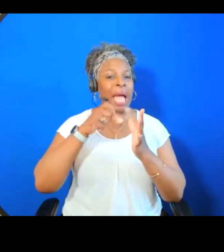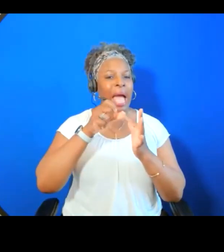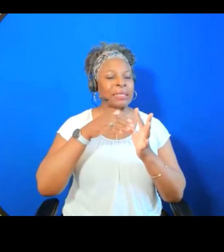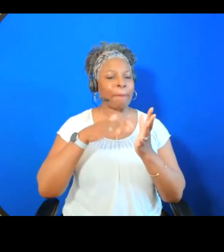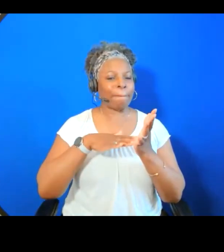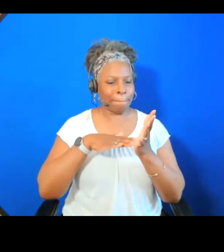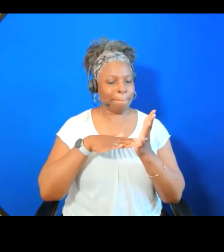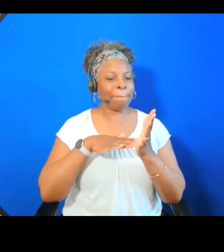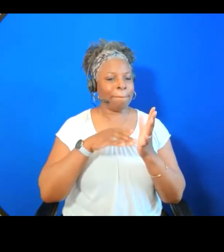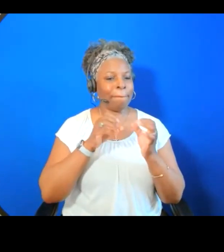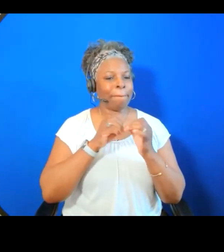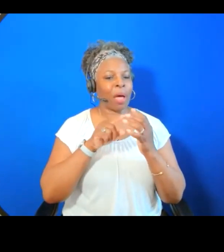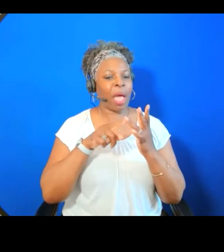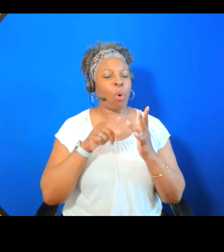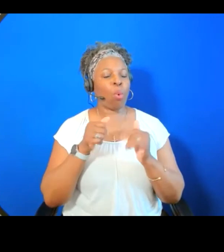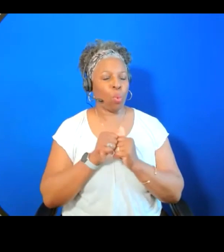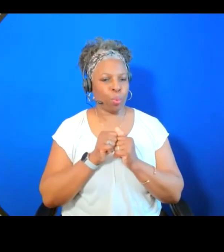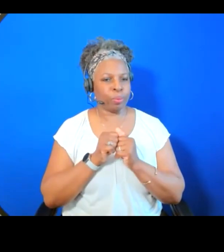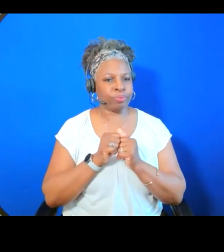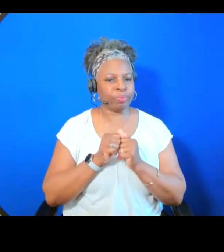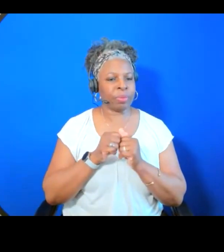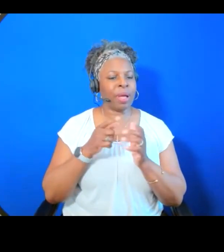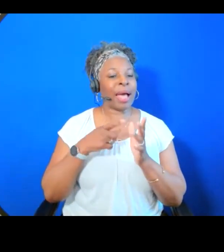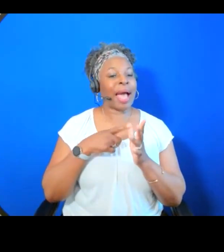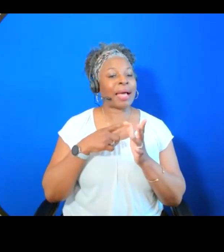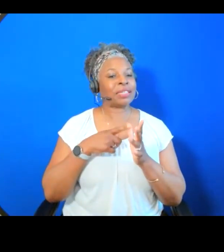So let me introduce him. Adam is born 1978.